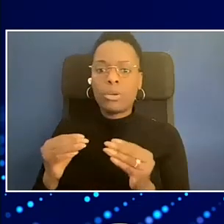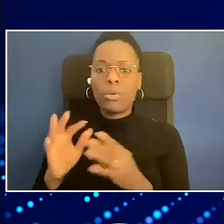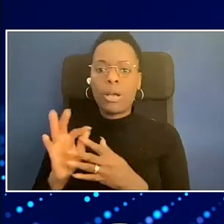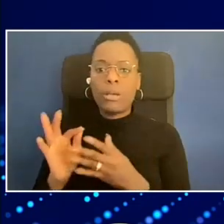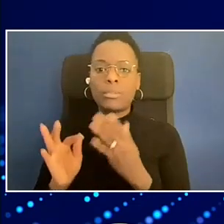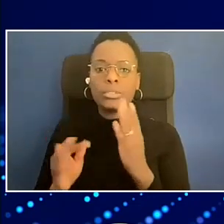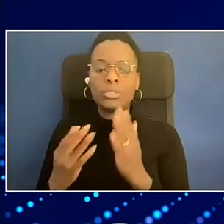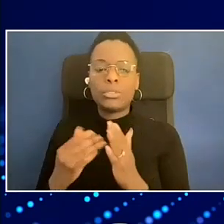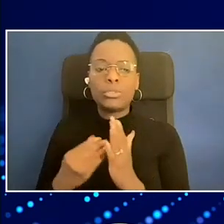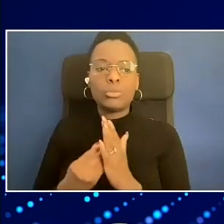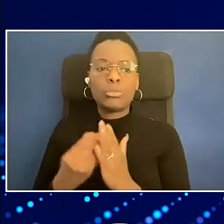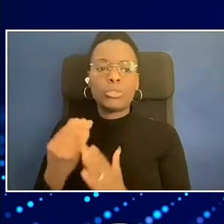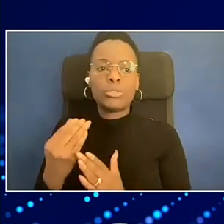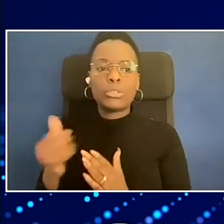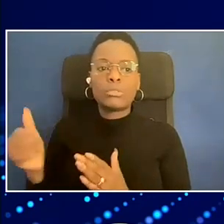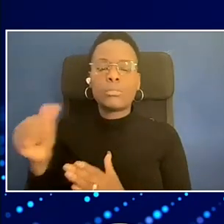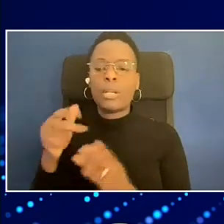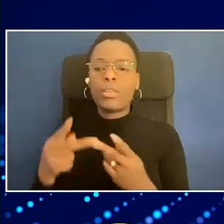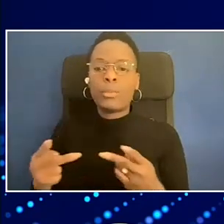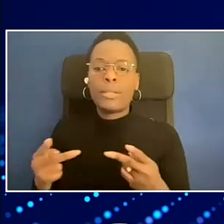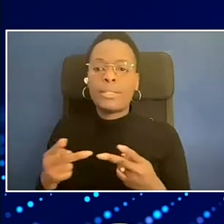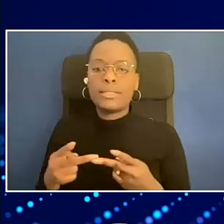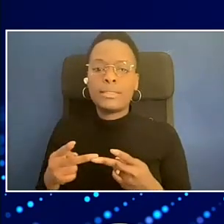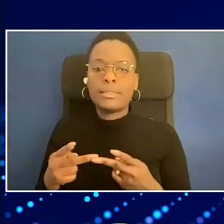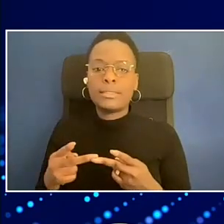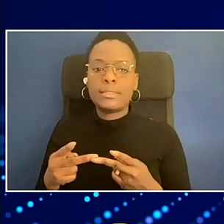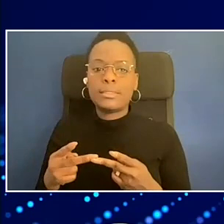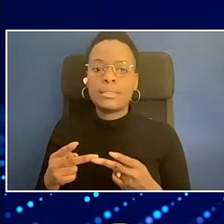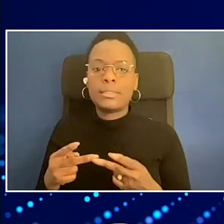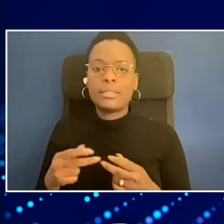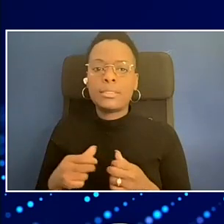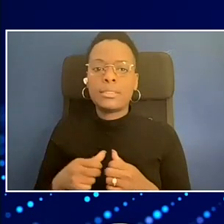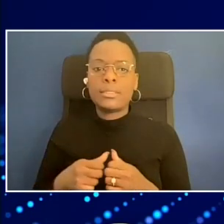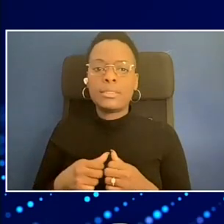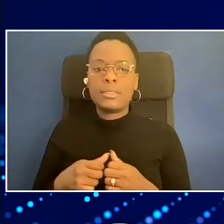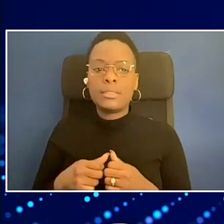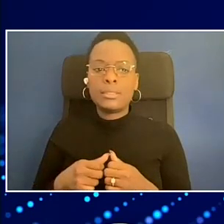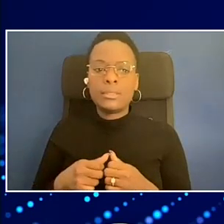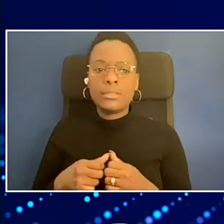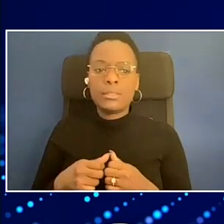Dave, did you want to make a-? I can put a little bit more context behind